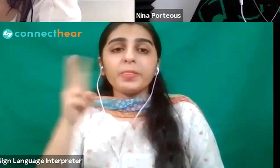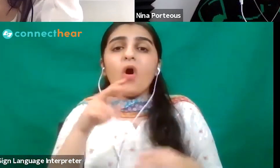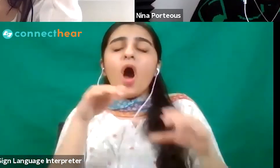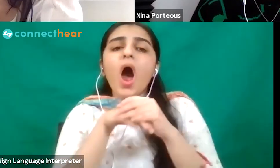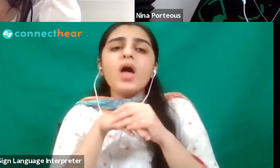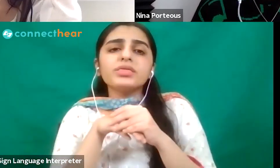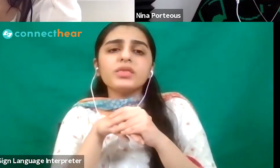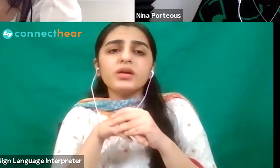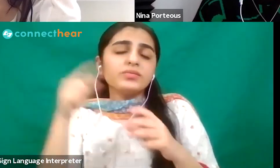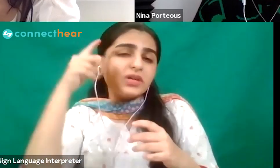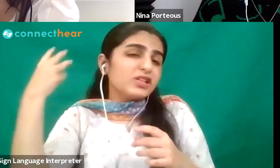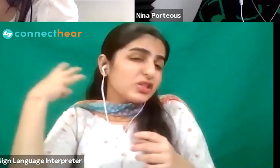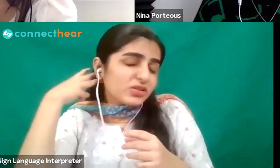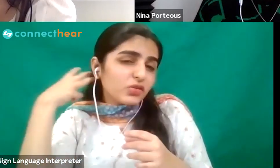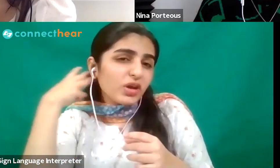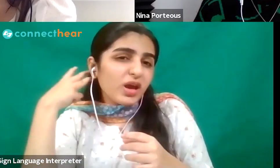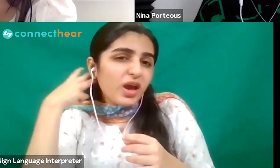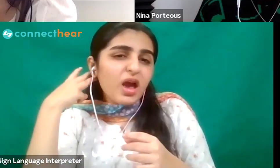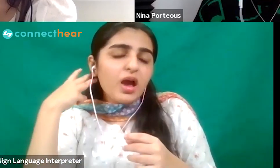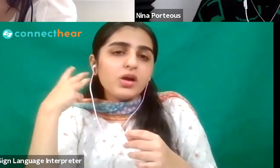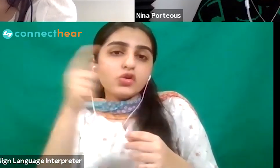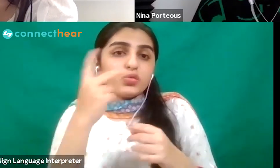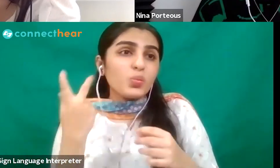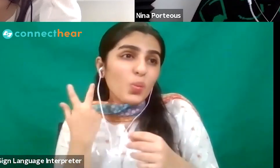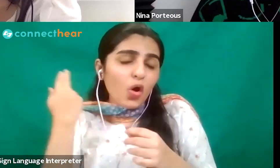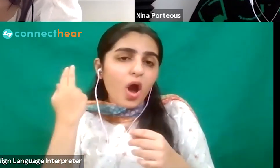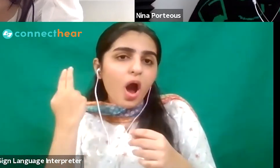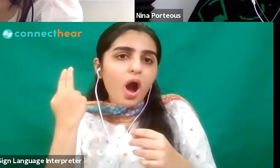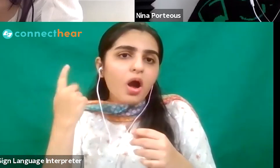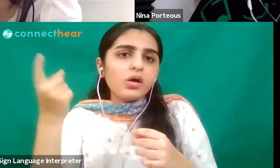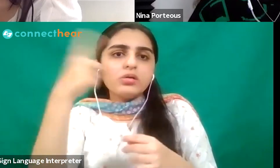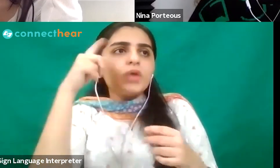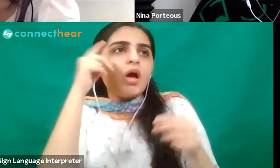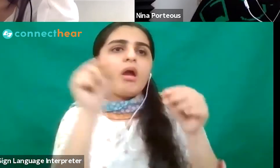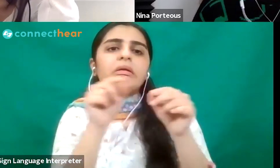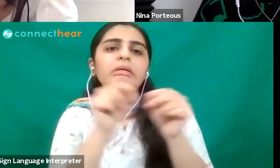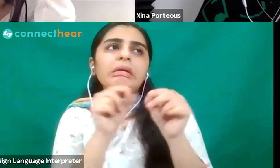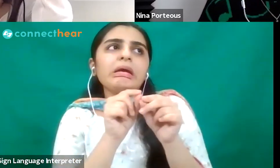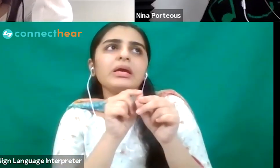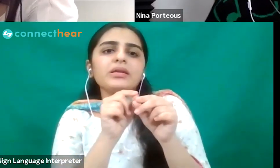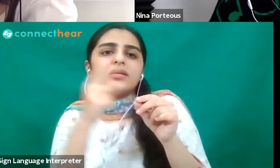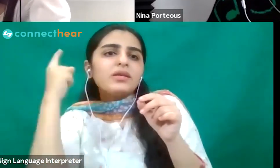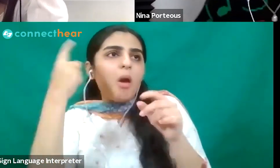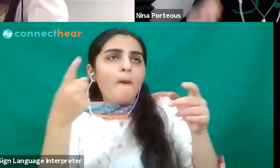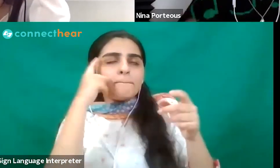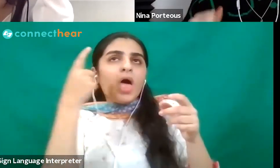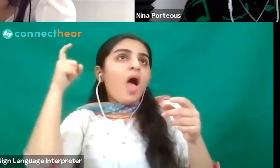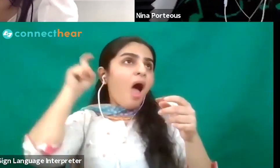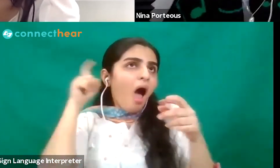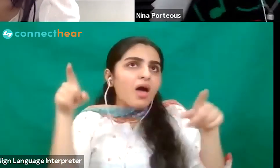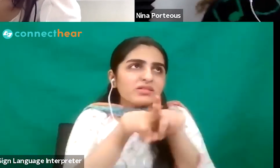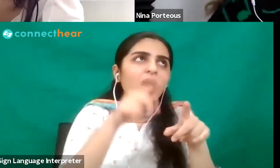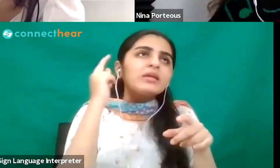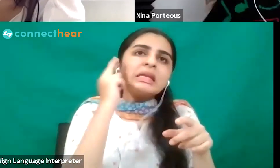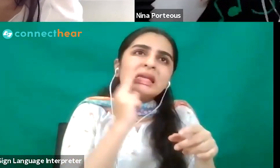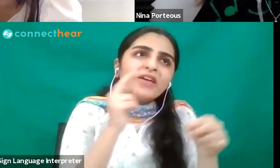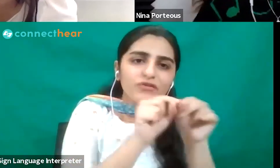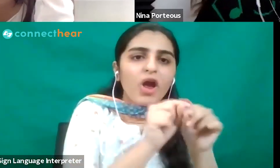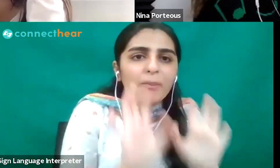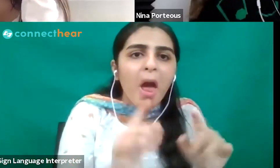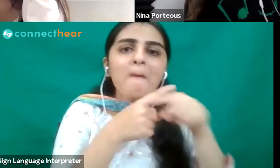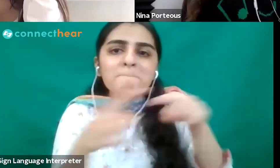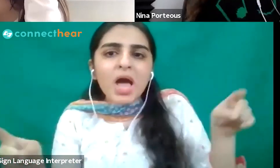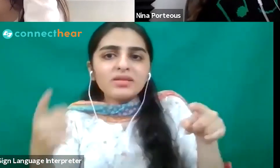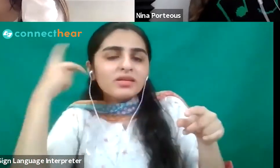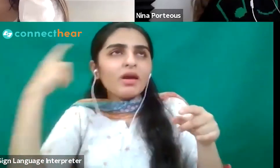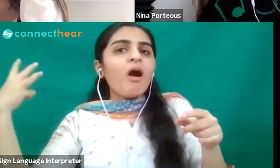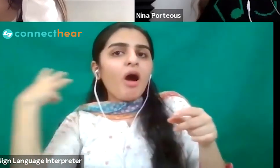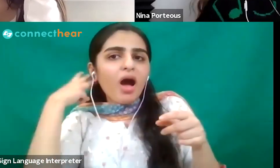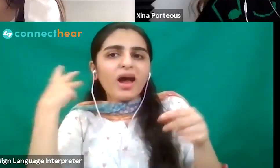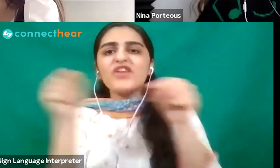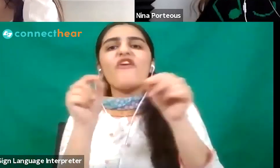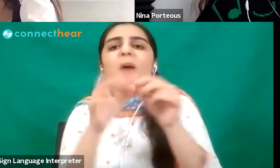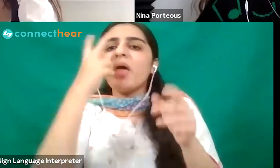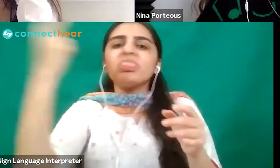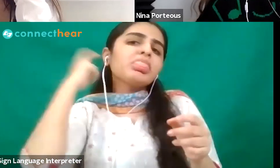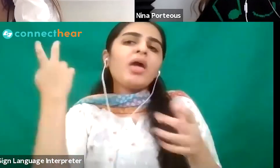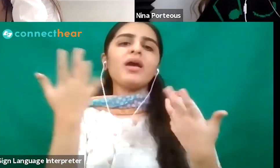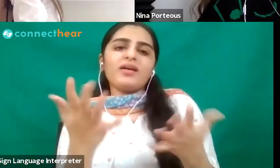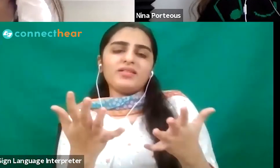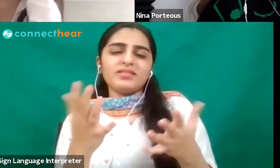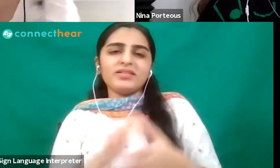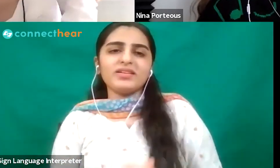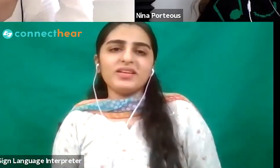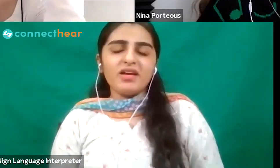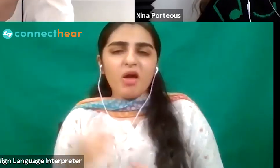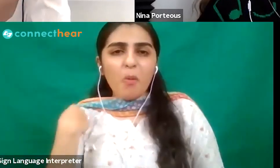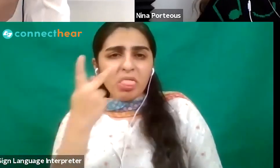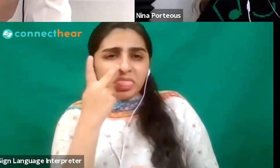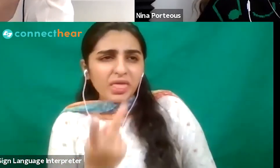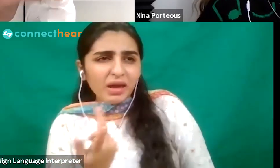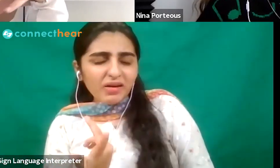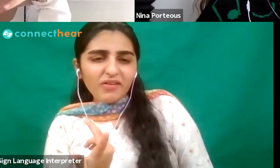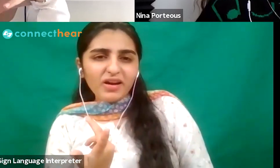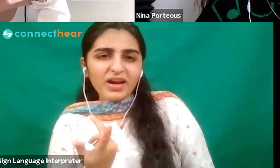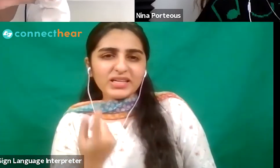like 10 minutes and I didn't hear them, and everyone will be looking around the tissue bit like insecure in that sense. You don't want to make a fool of yourself so you mentioned that you got bullied when you were younger, how did you overcome that.